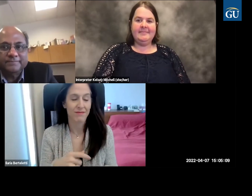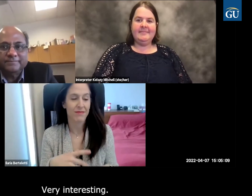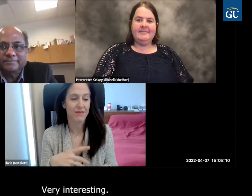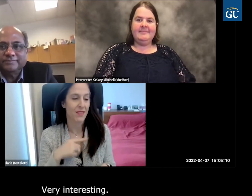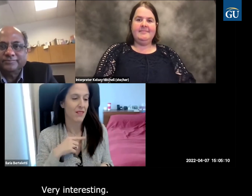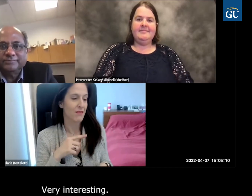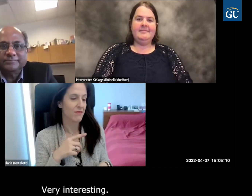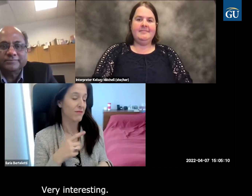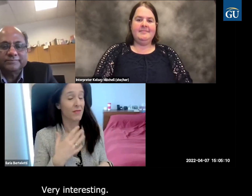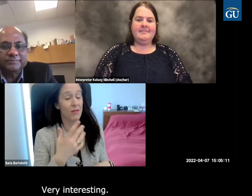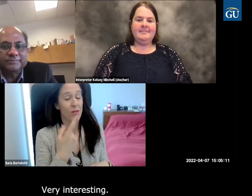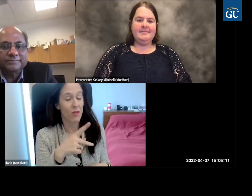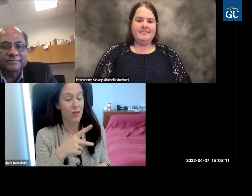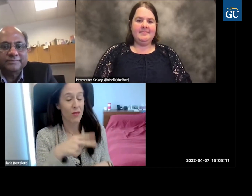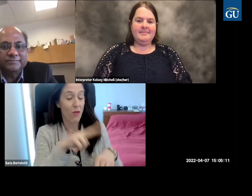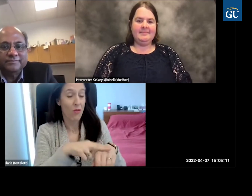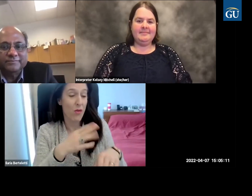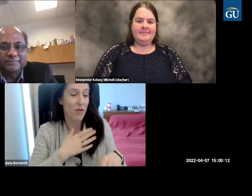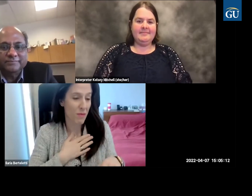very interesting